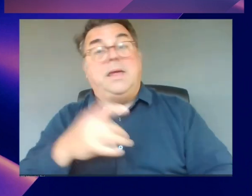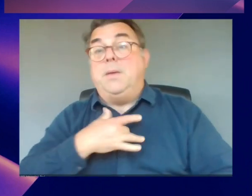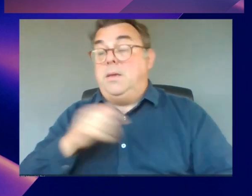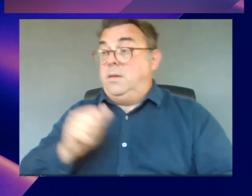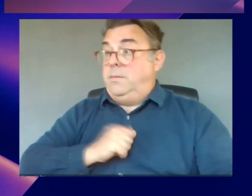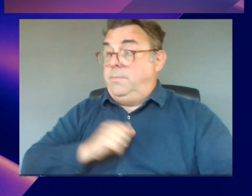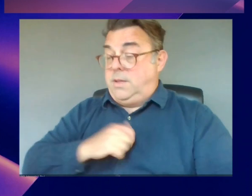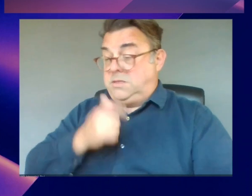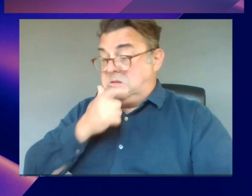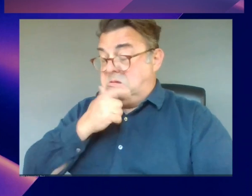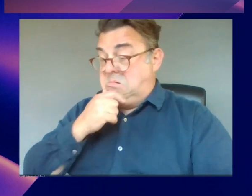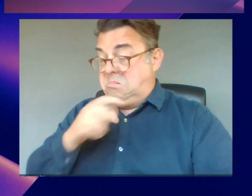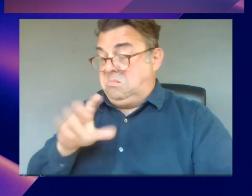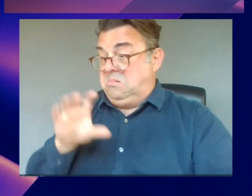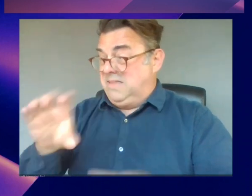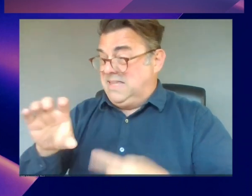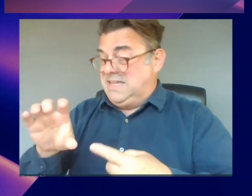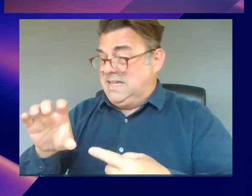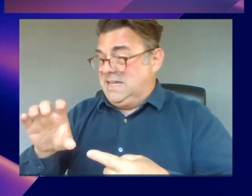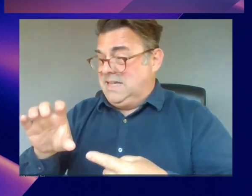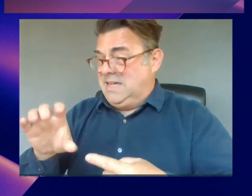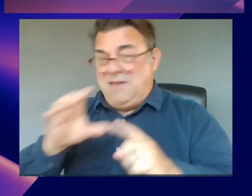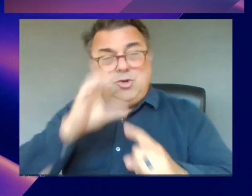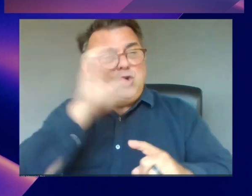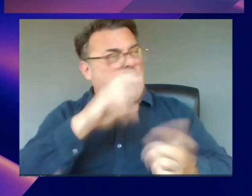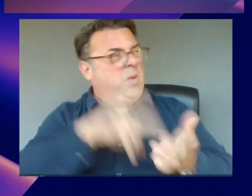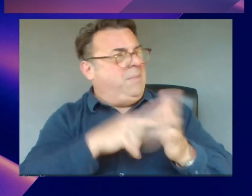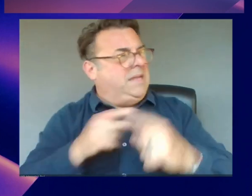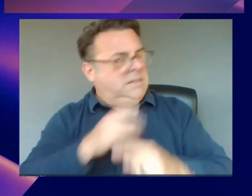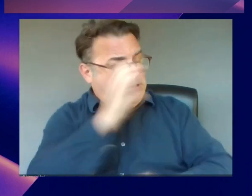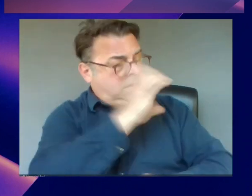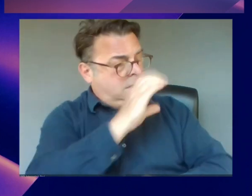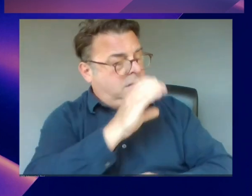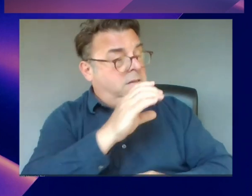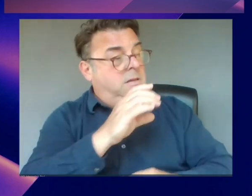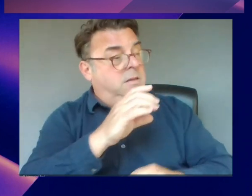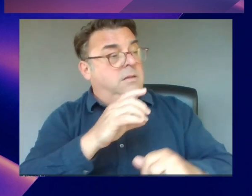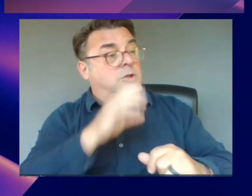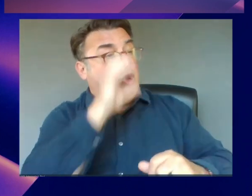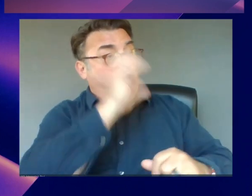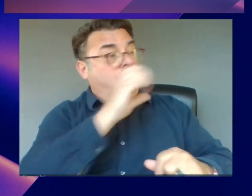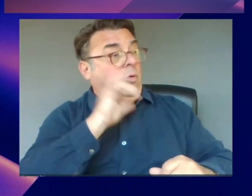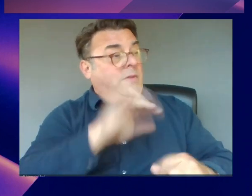a different search in my search bar and search for that exception name